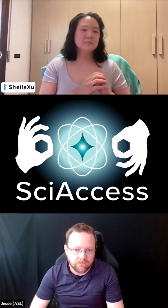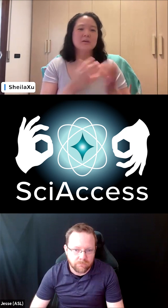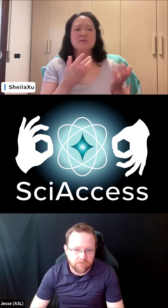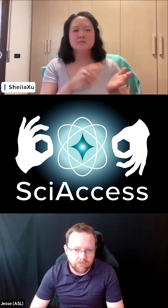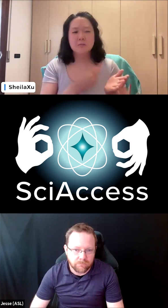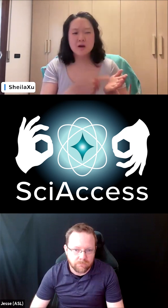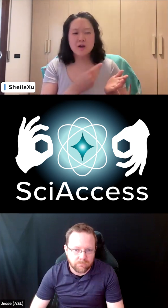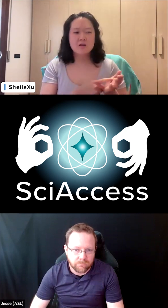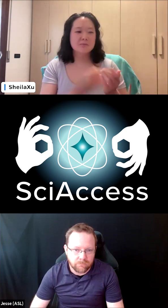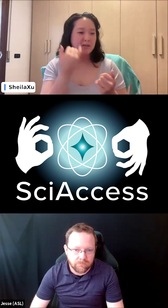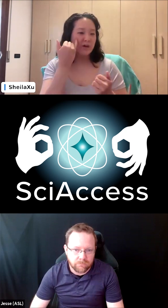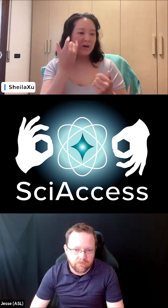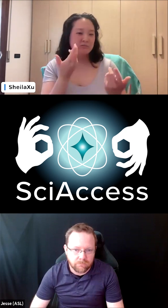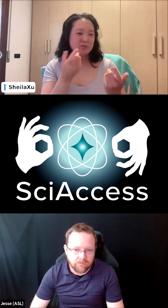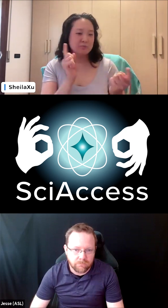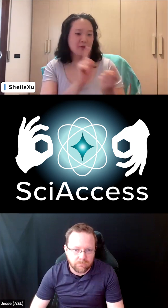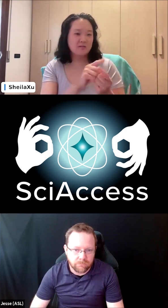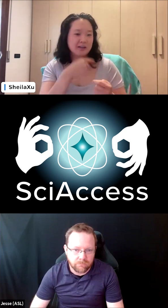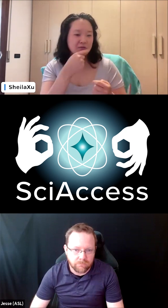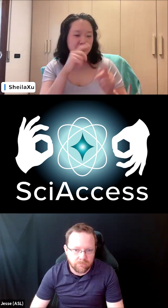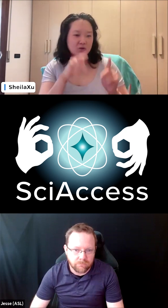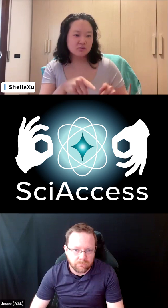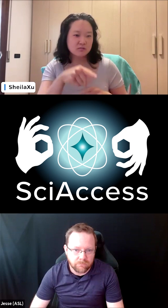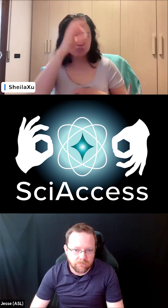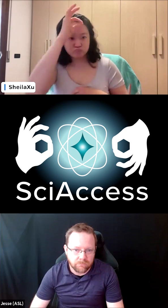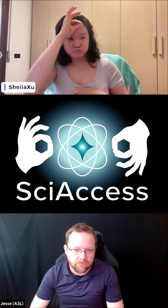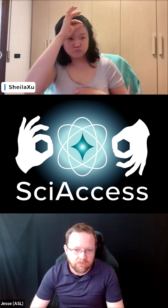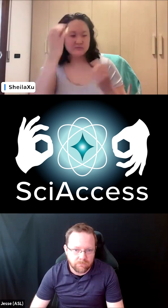So if I were to meet a hearing person who didn't know sign